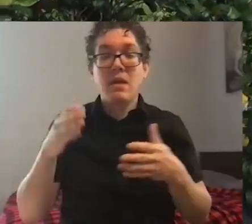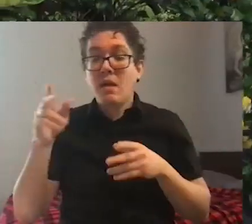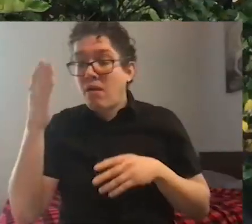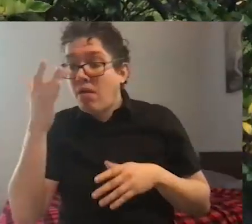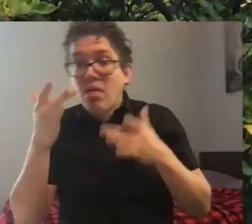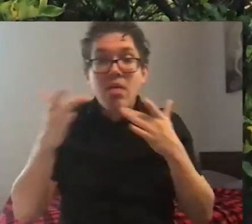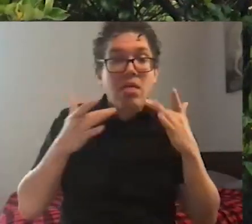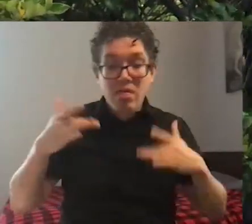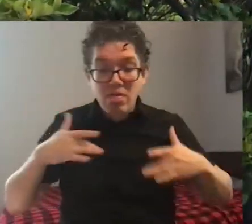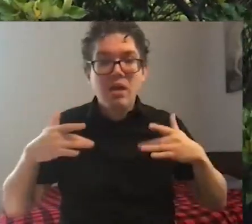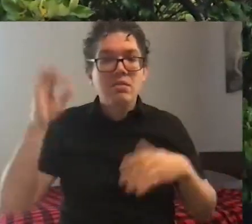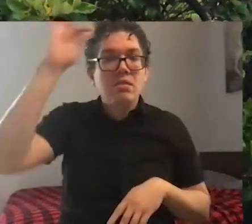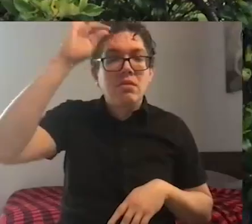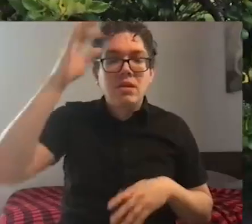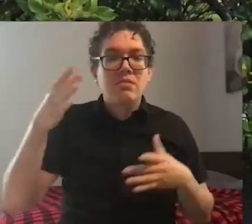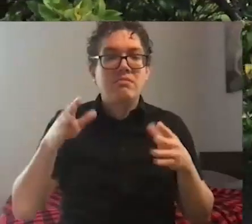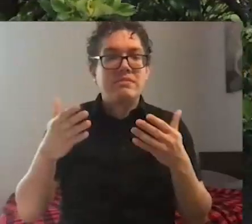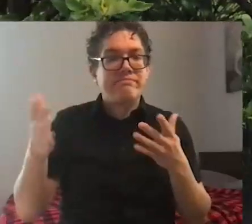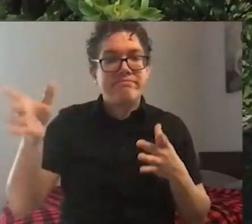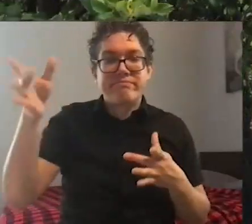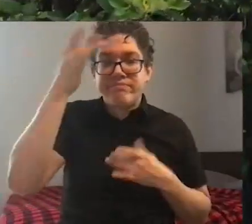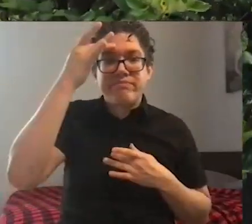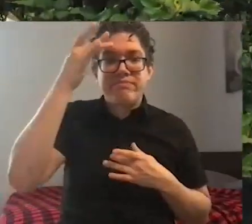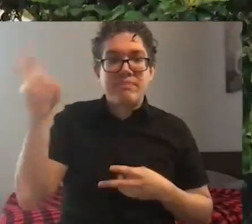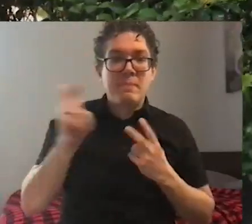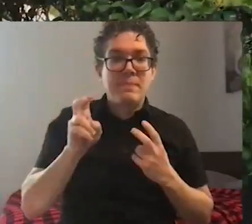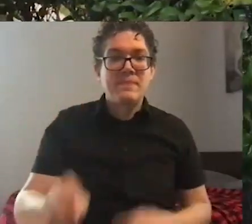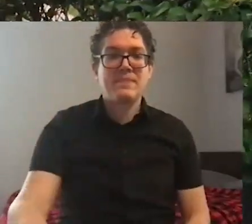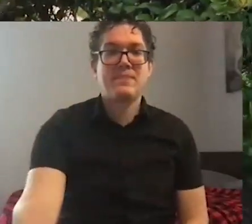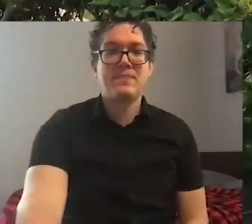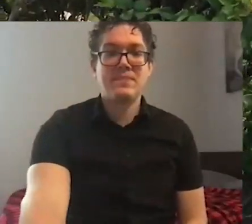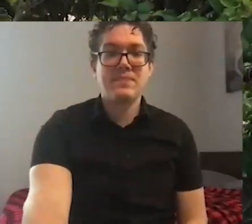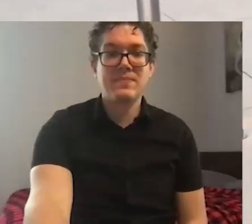In order to lower the infection rate curve we have to socially engineer our behaviour.